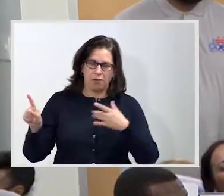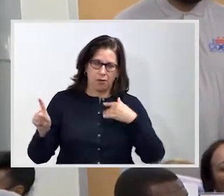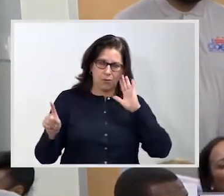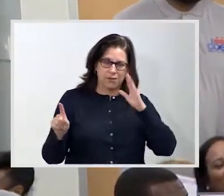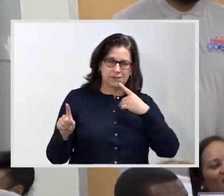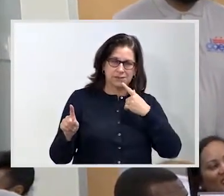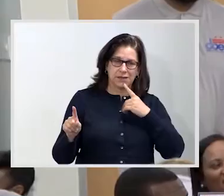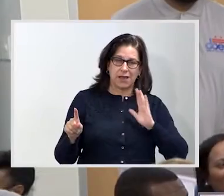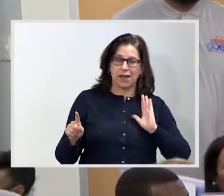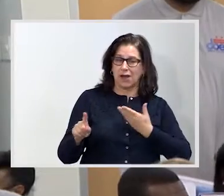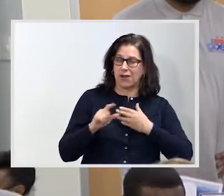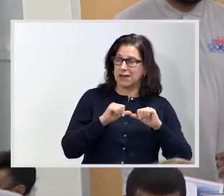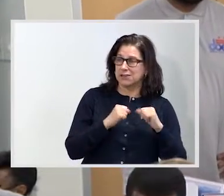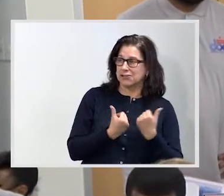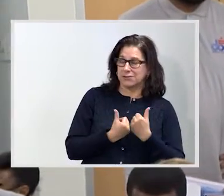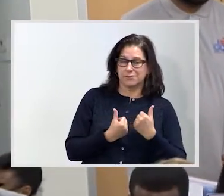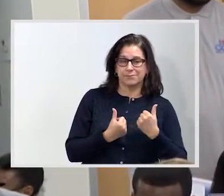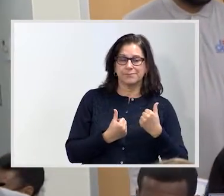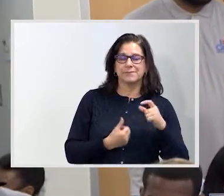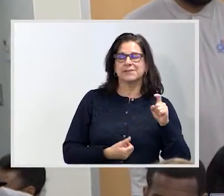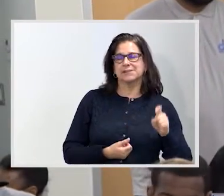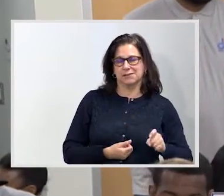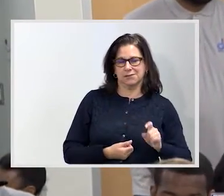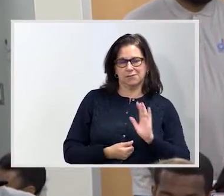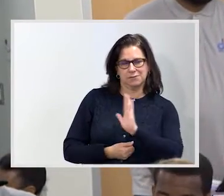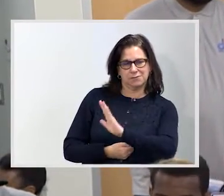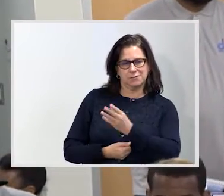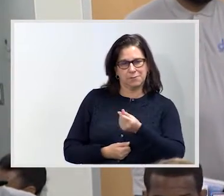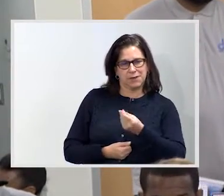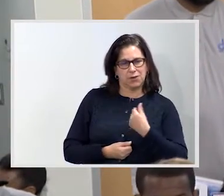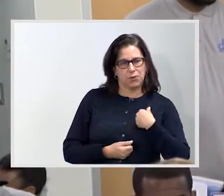THAT REALLY FOCUS ON ENSURING THAT EVERYBODY HAS THE MENTAL